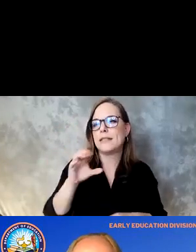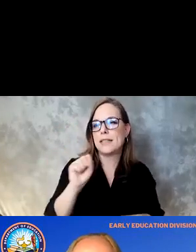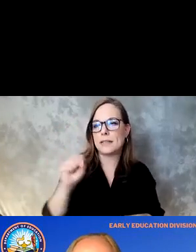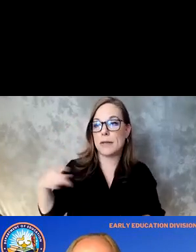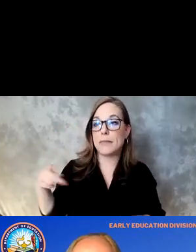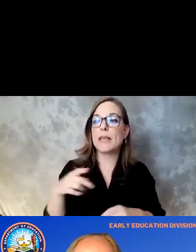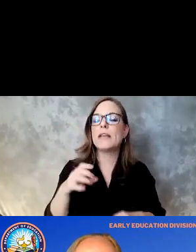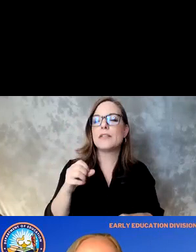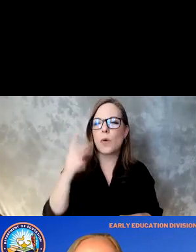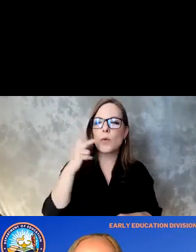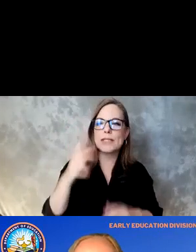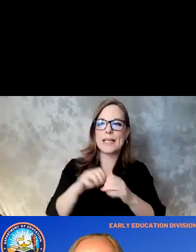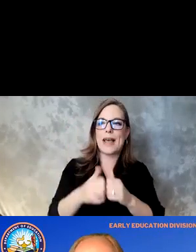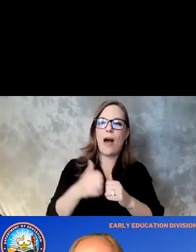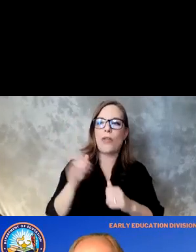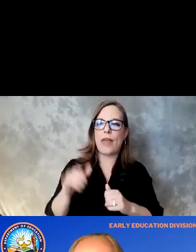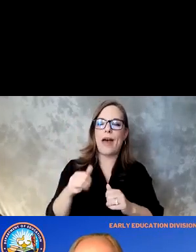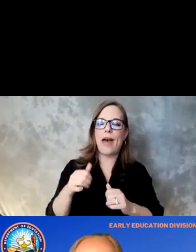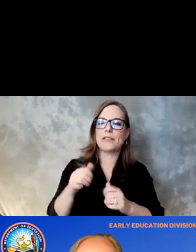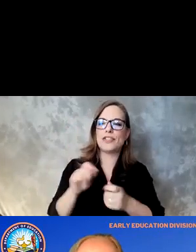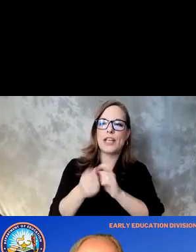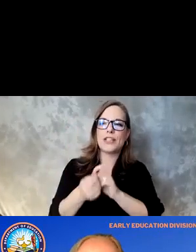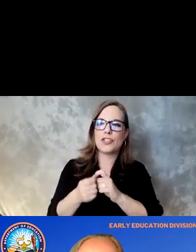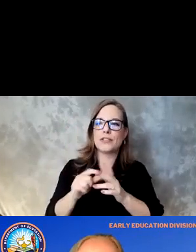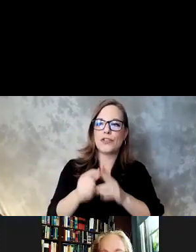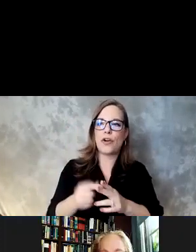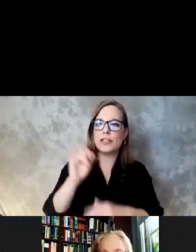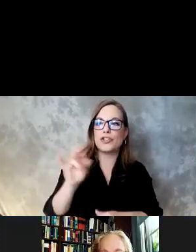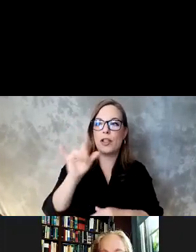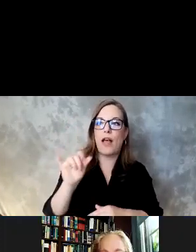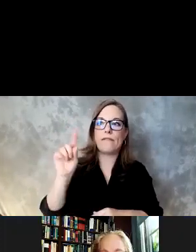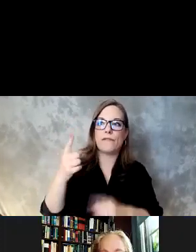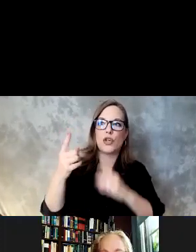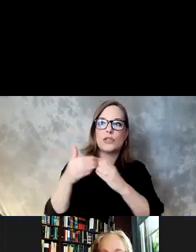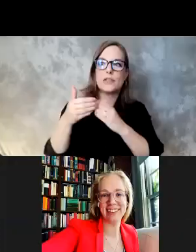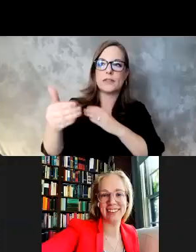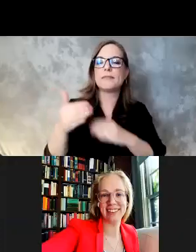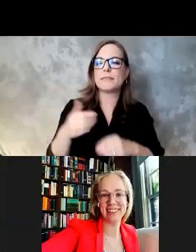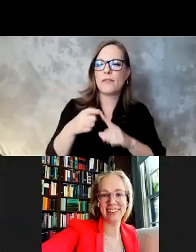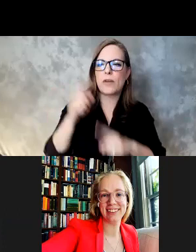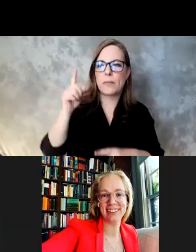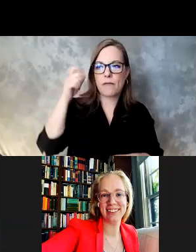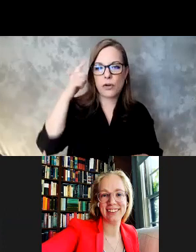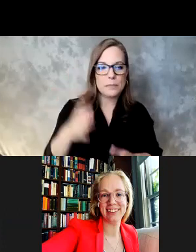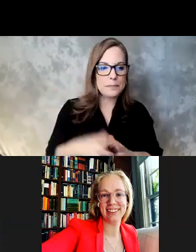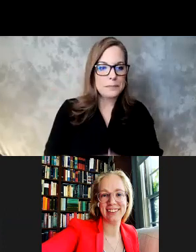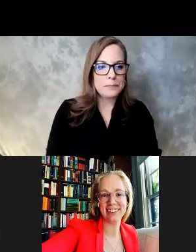they change July 1. Stephen Propheter: Perfect. Thank you Virginia.